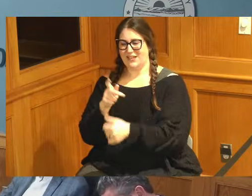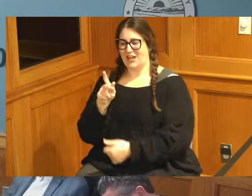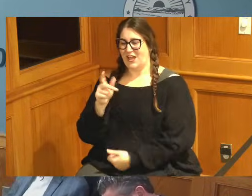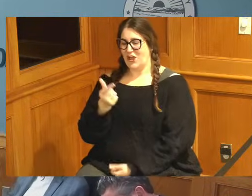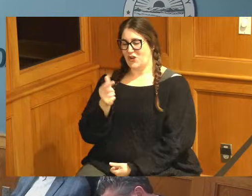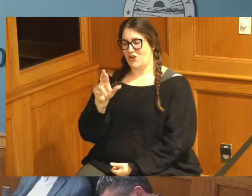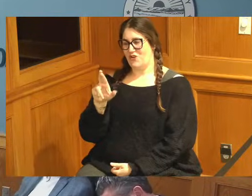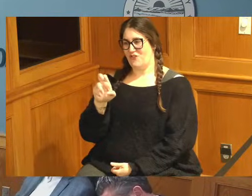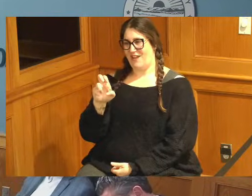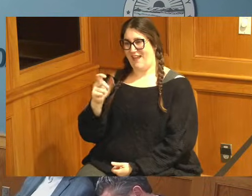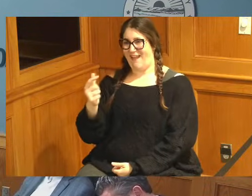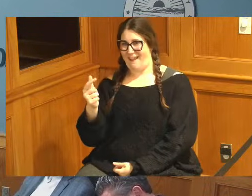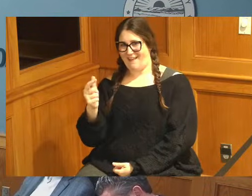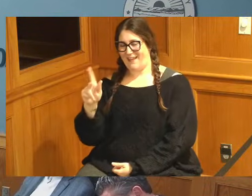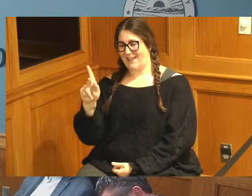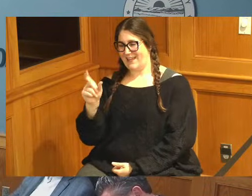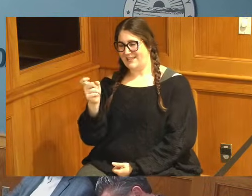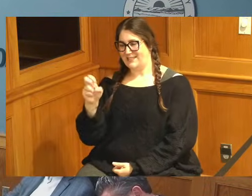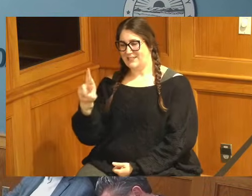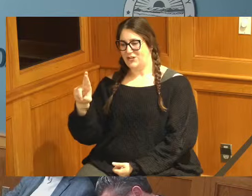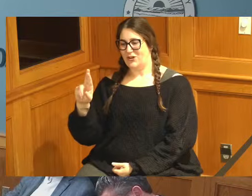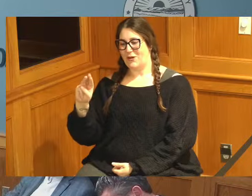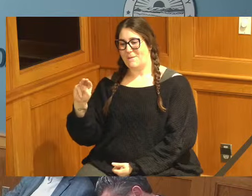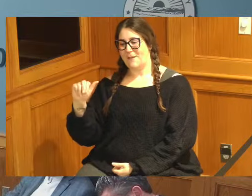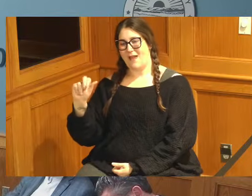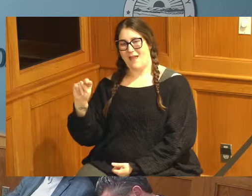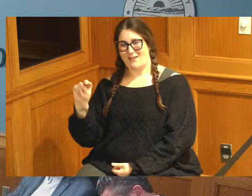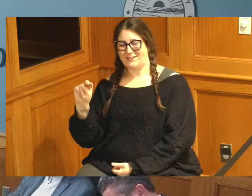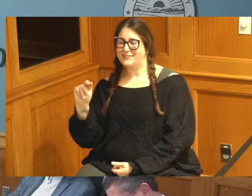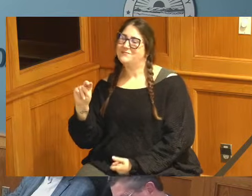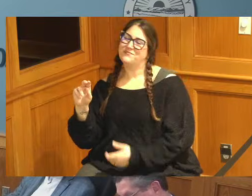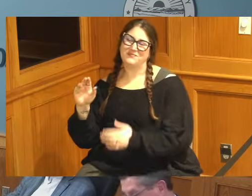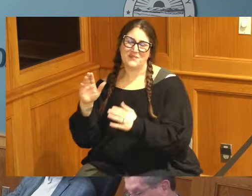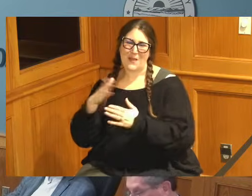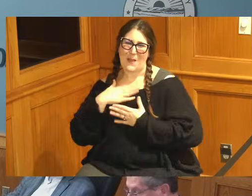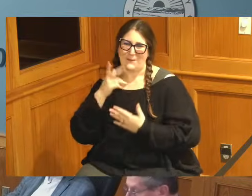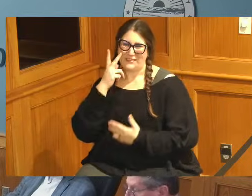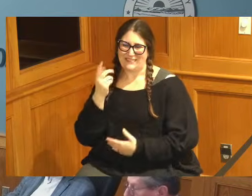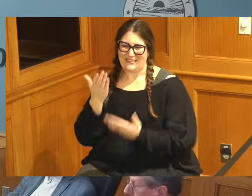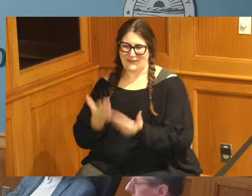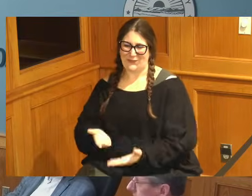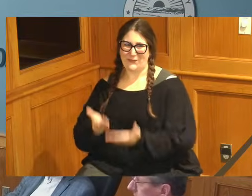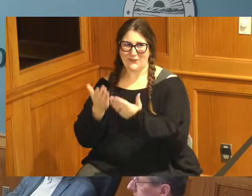Kesterman. Welcome. So good to see you always, our Health Commissioner. Good morning. I am focusing